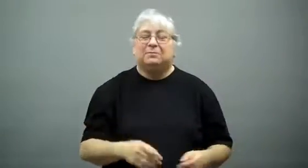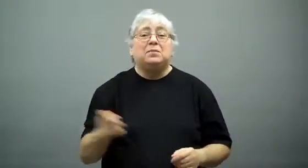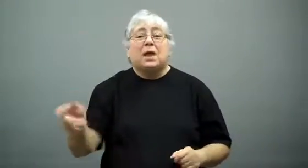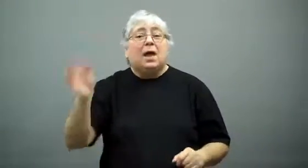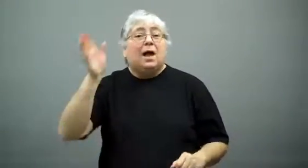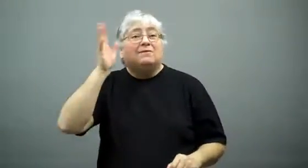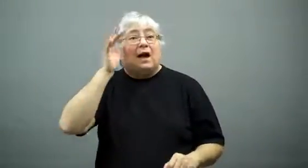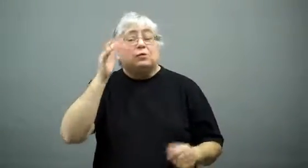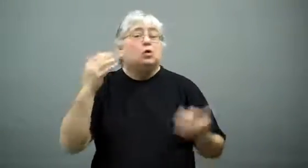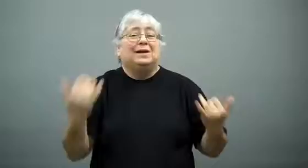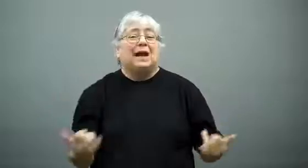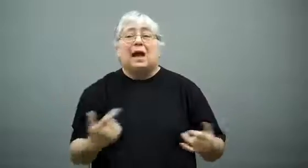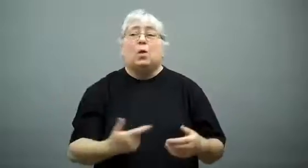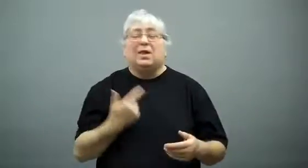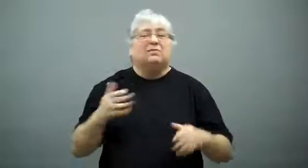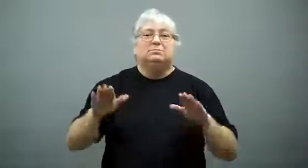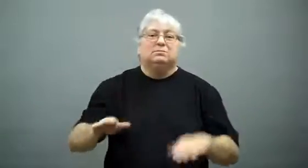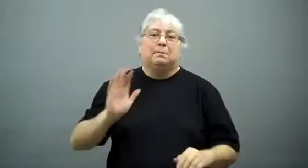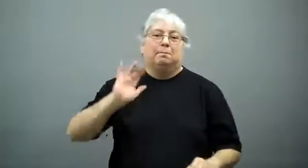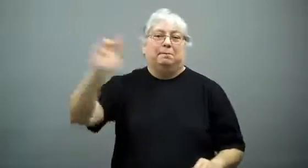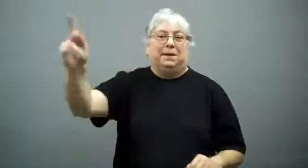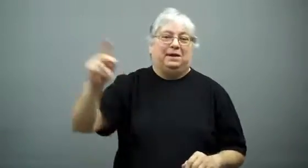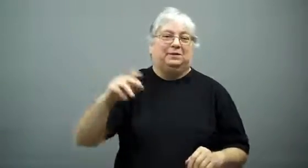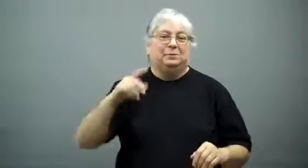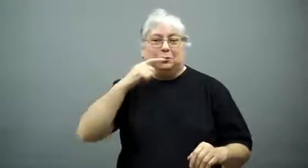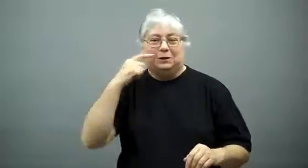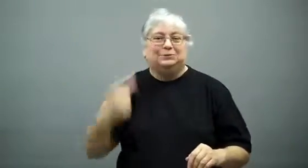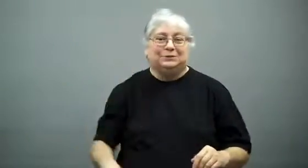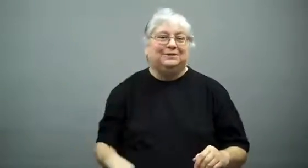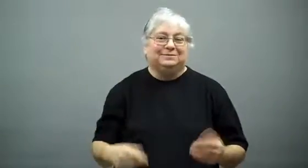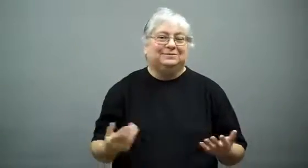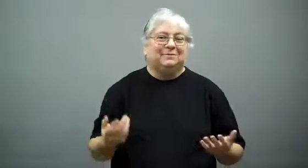Their father is now back in Russia, living there.